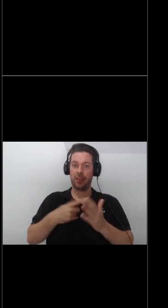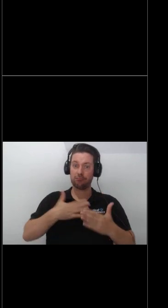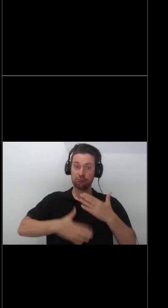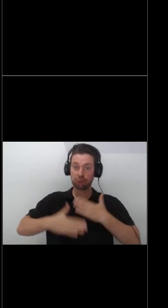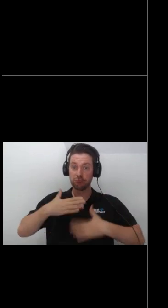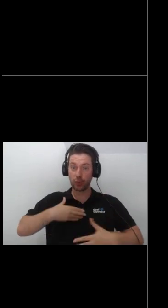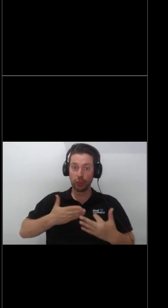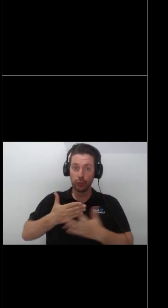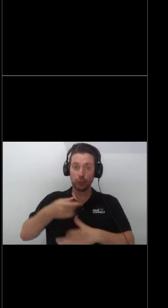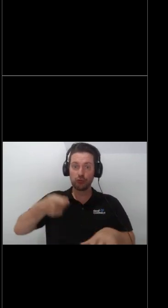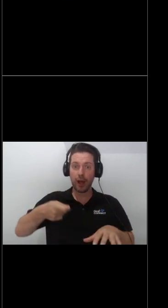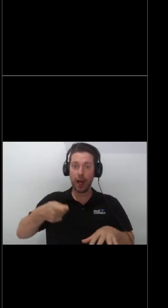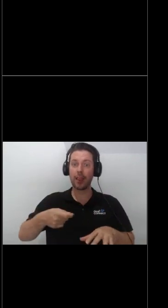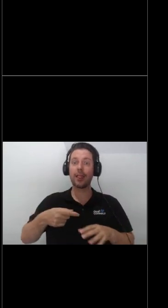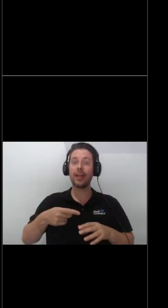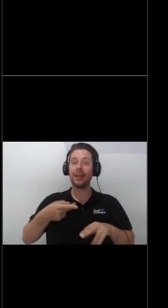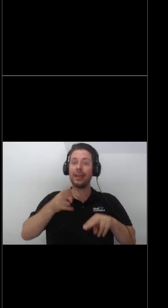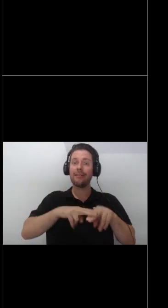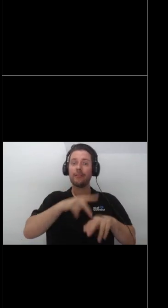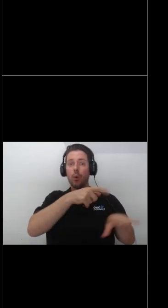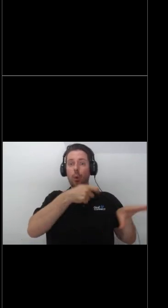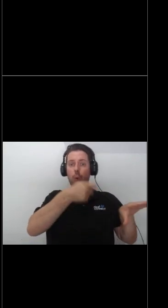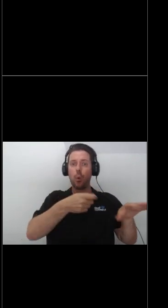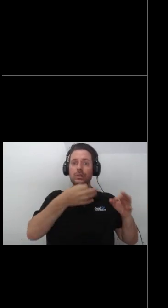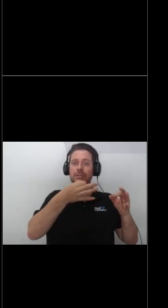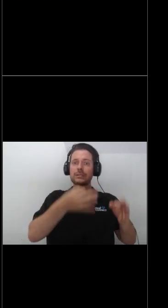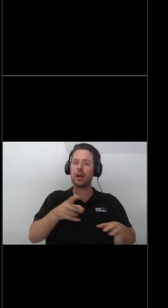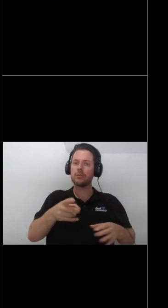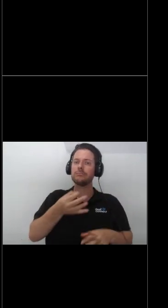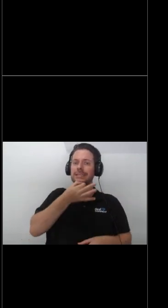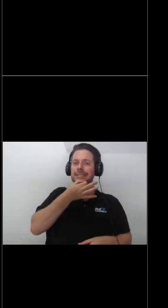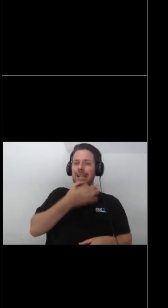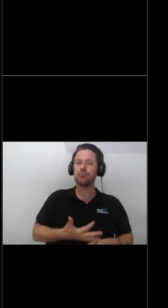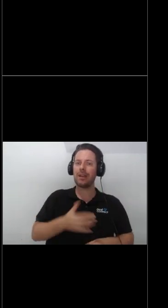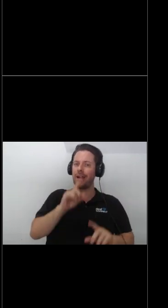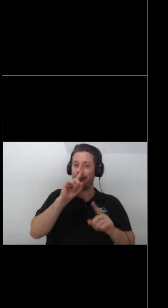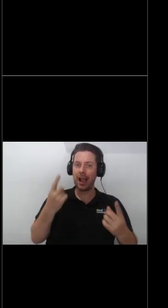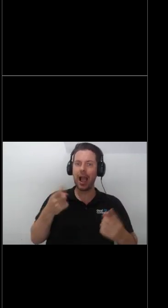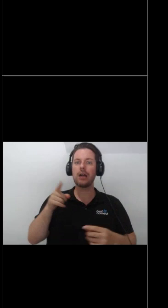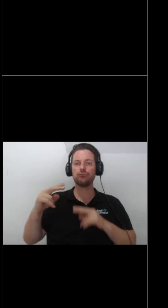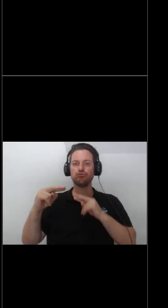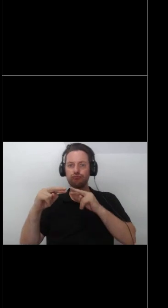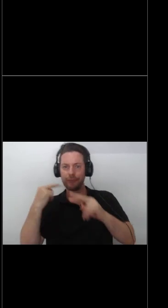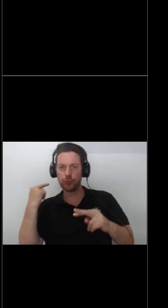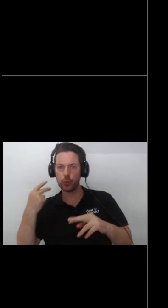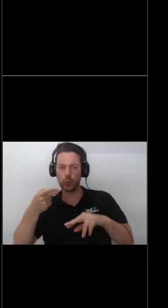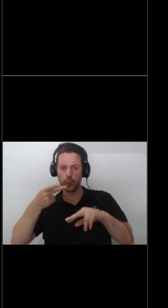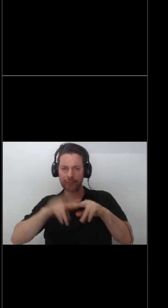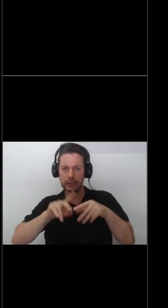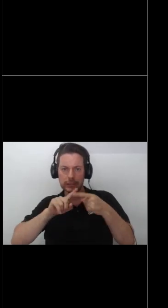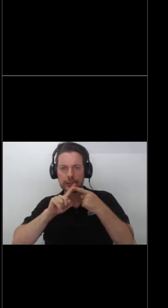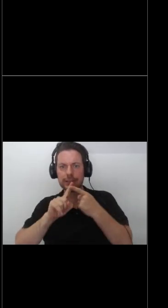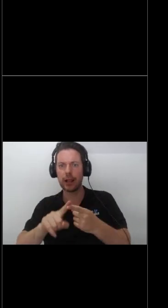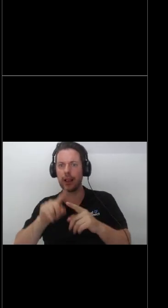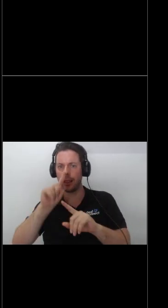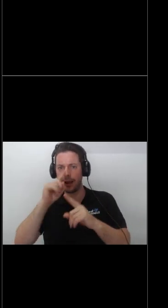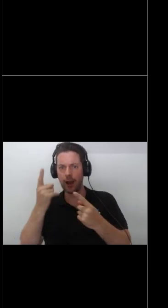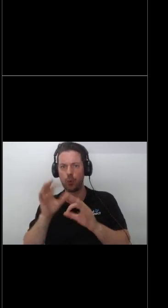the process for what happens in the tribunal with findings for temporary fitness in any great detail.